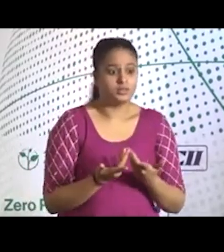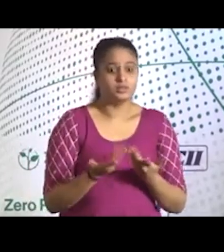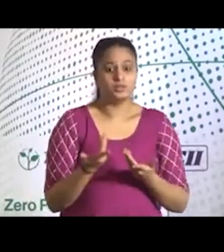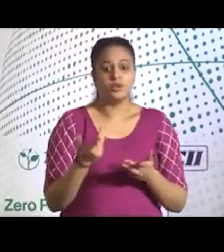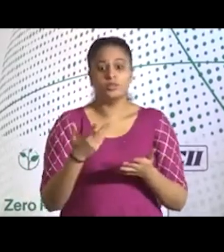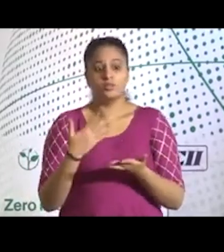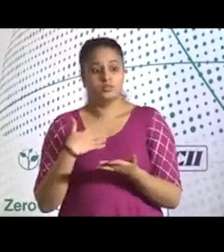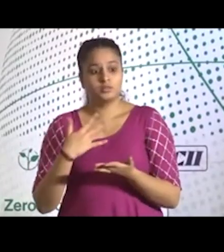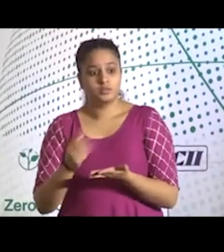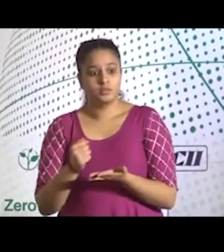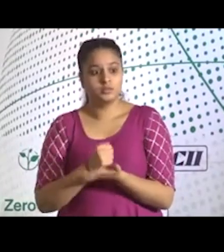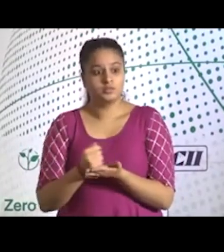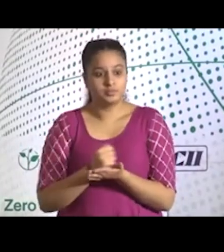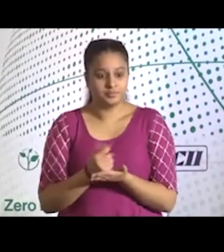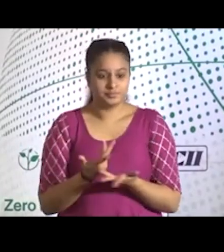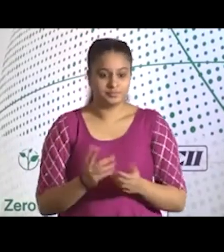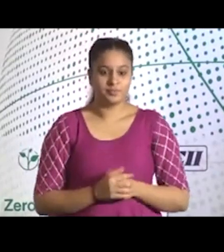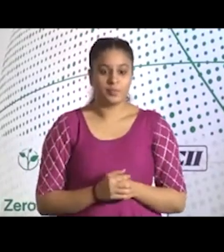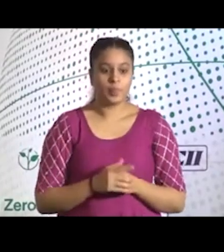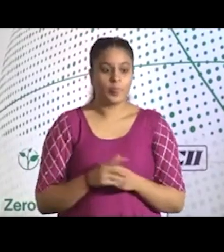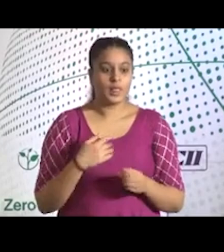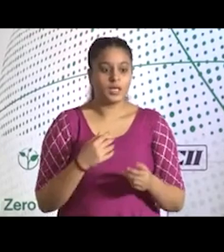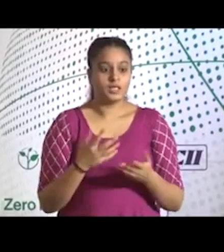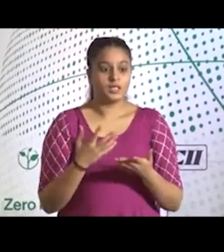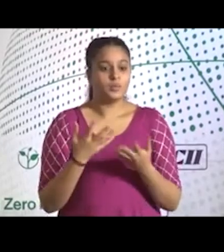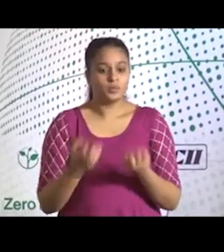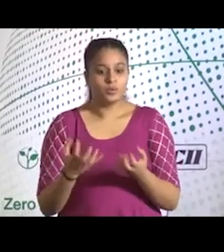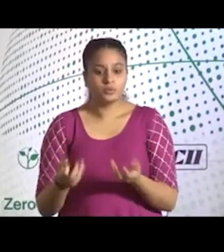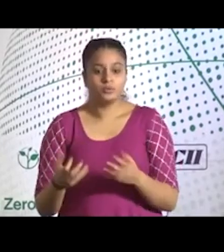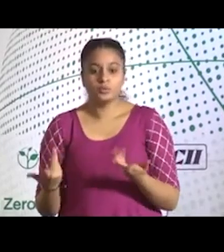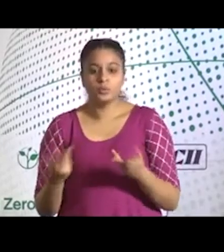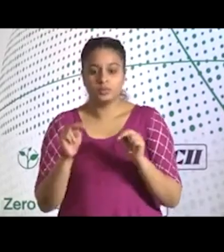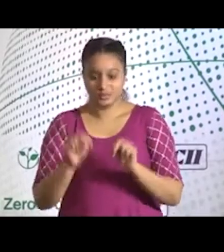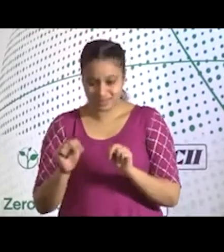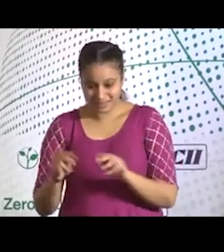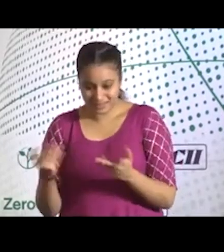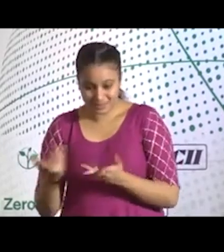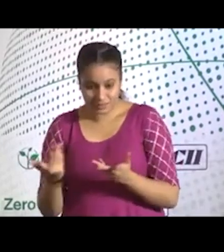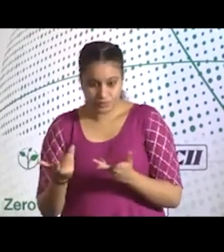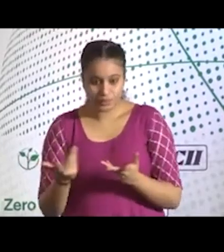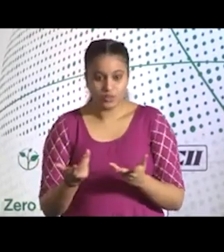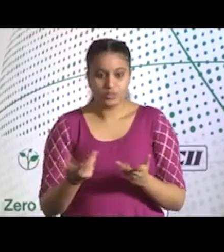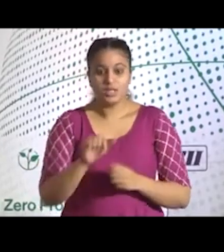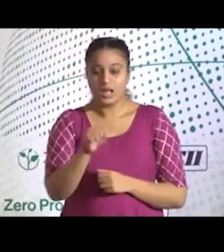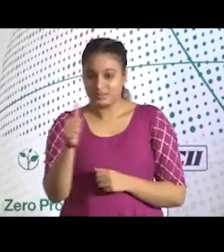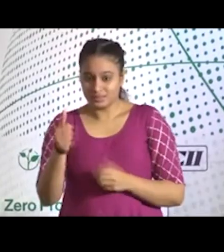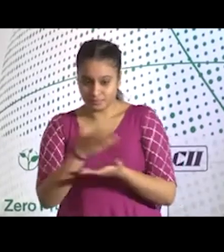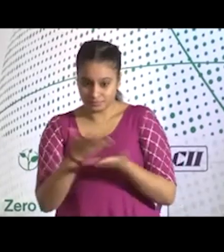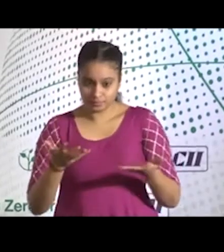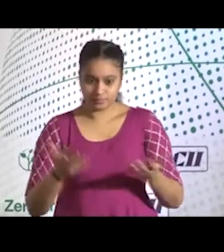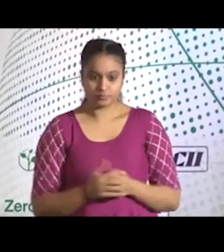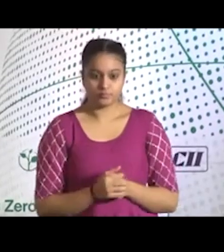Of course those are important and required in terms of sustainability and other things, but some of the other good reasons